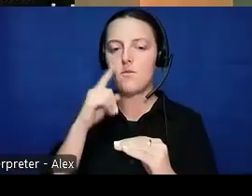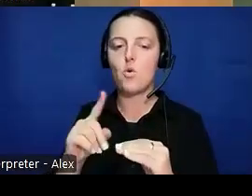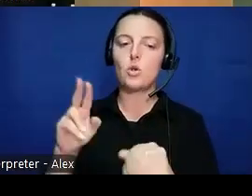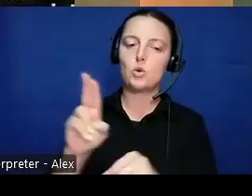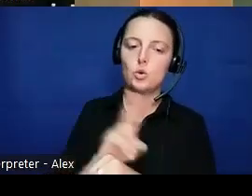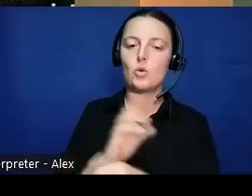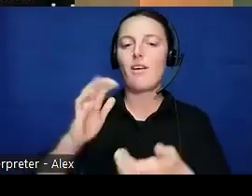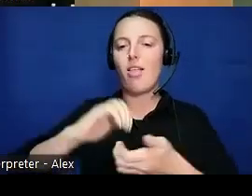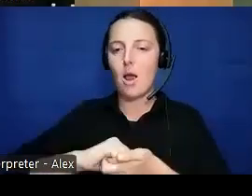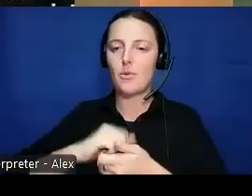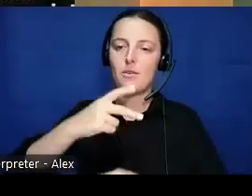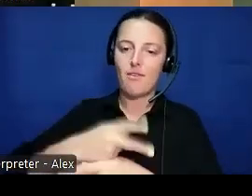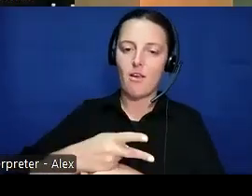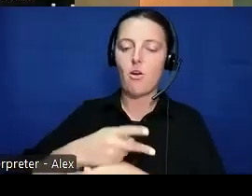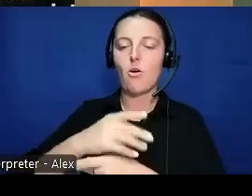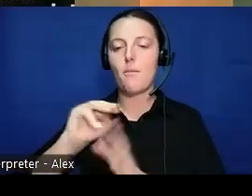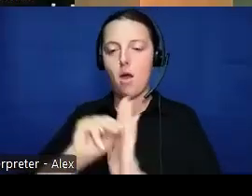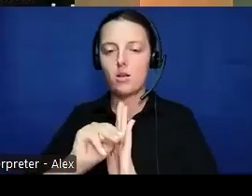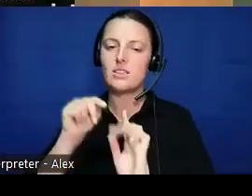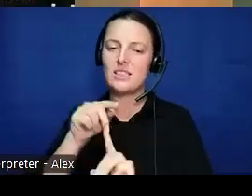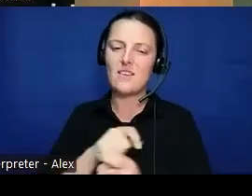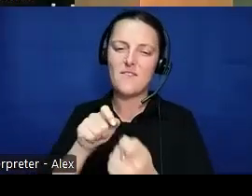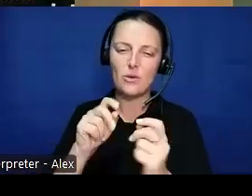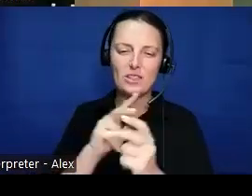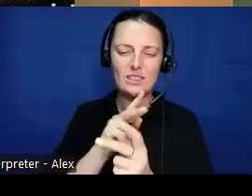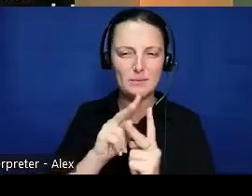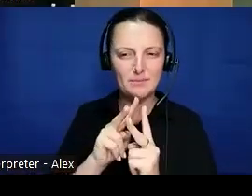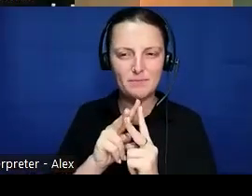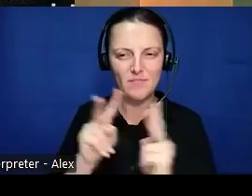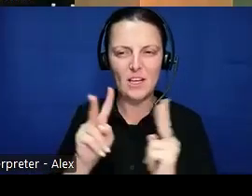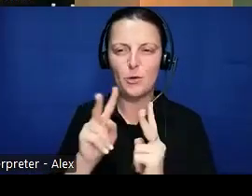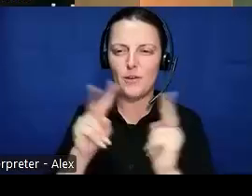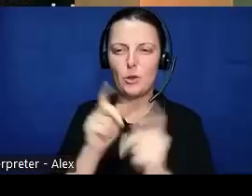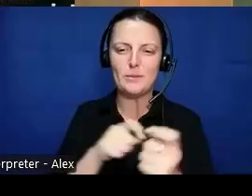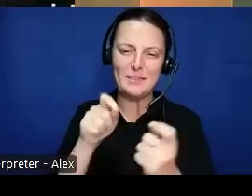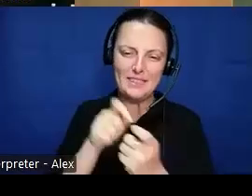specific kind of triaging mechanism. Okay. And it one of the things about it is it's supposed to